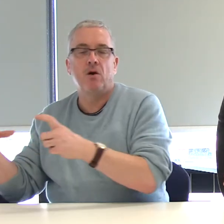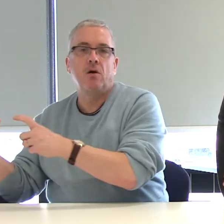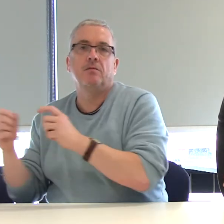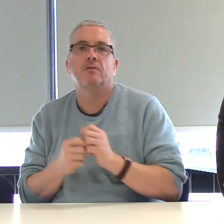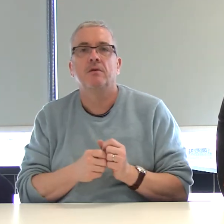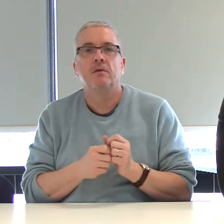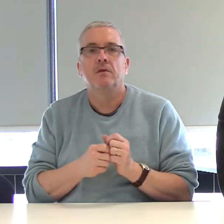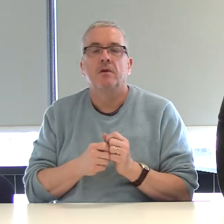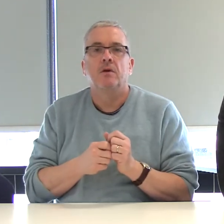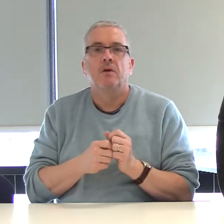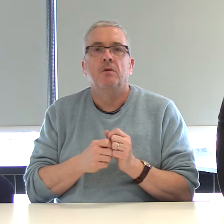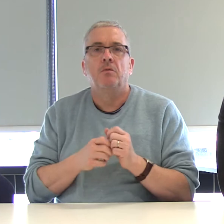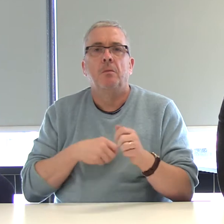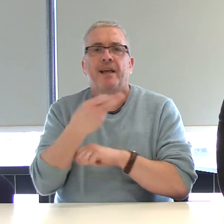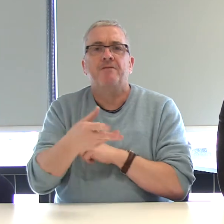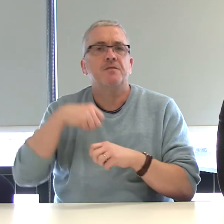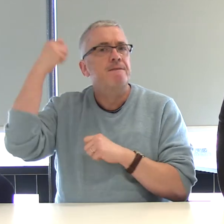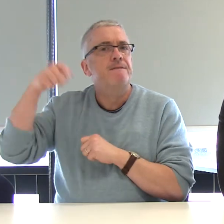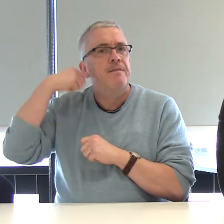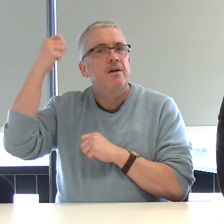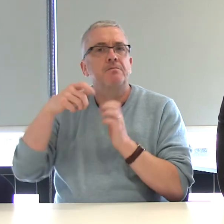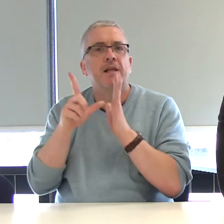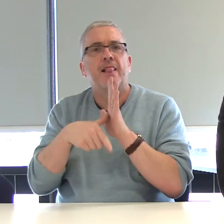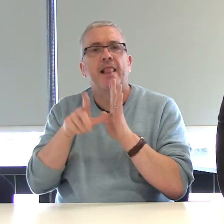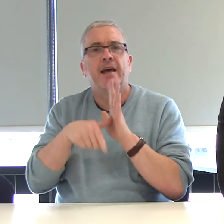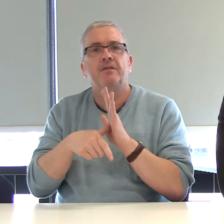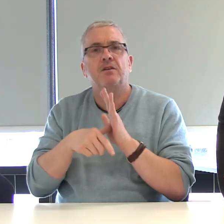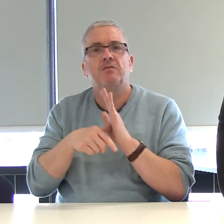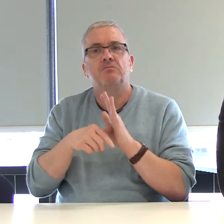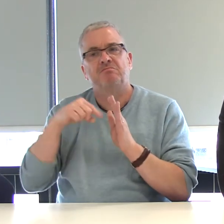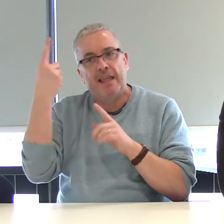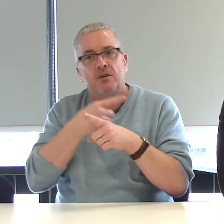We're going to be releasing some films showing the work that's going on in the next few days